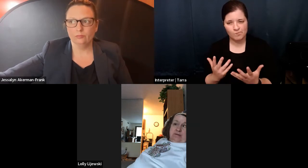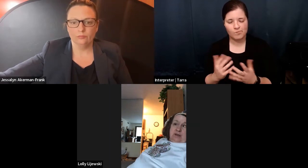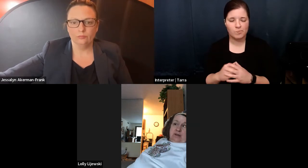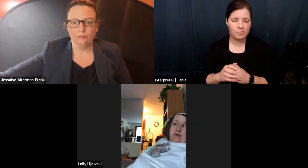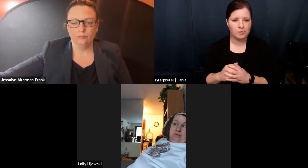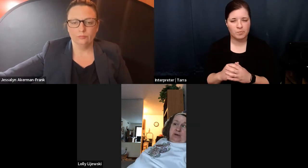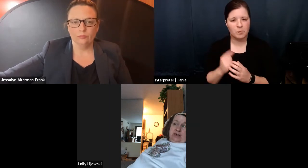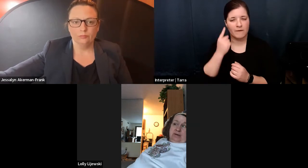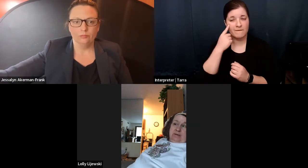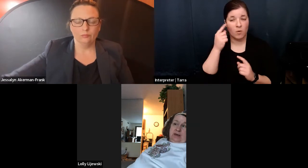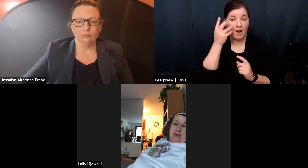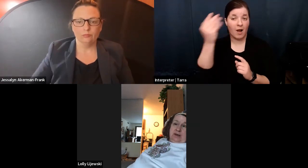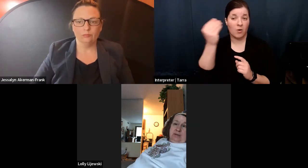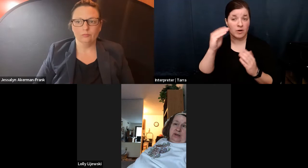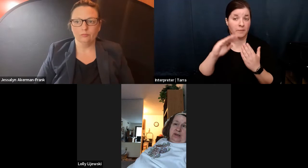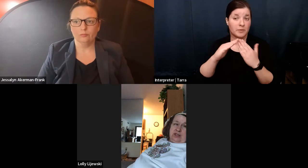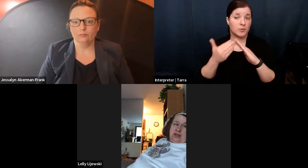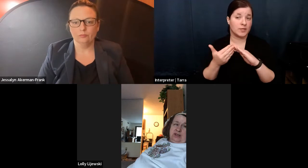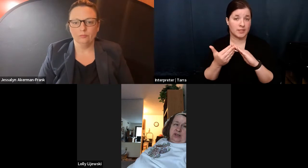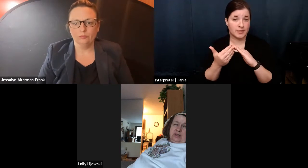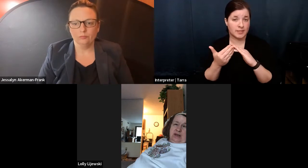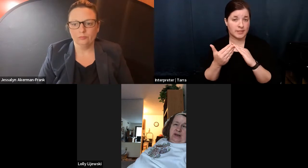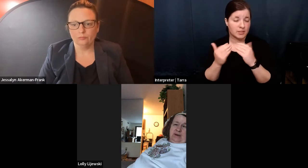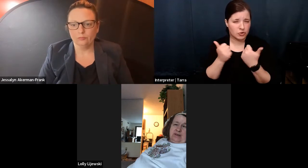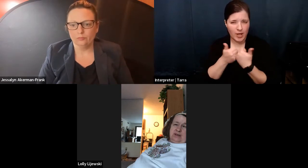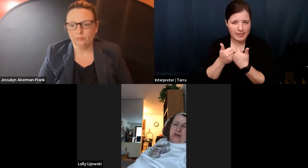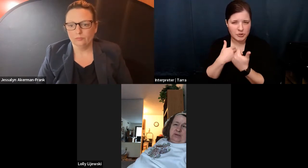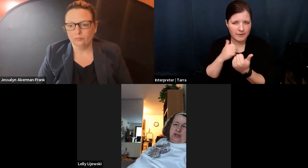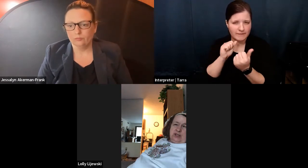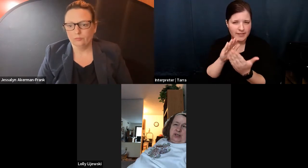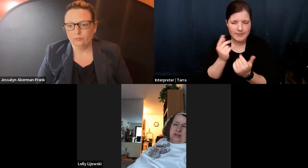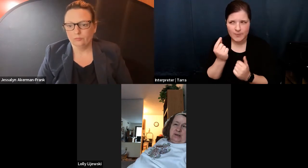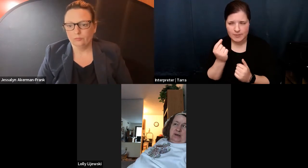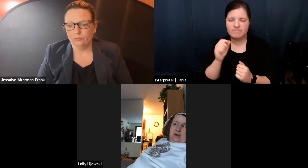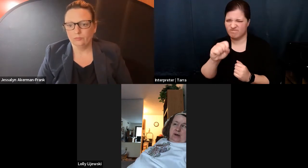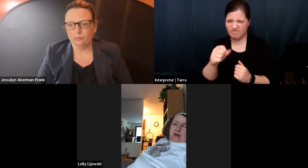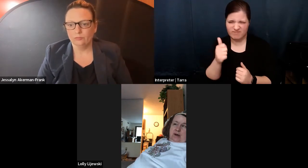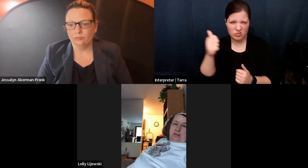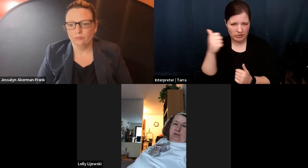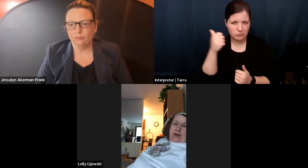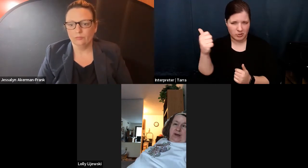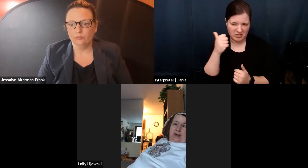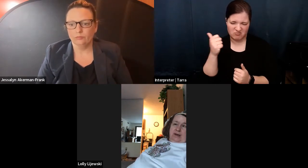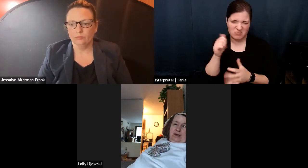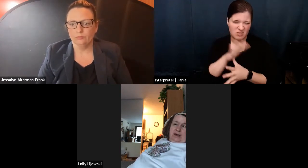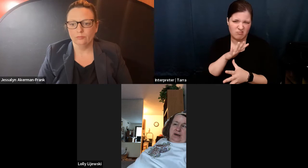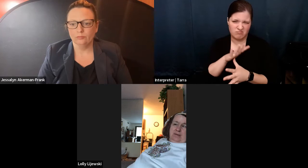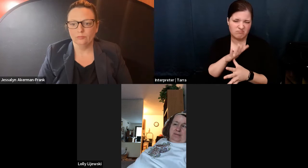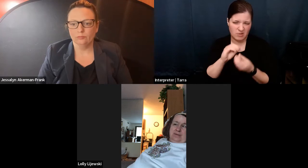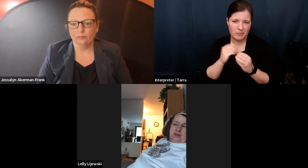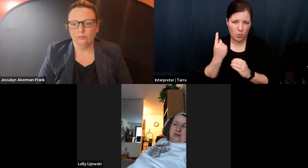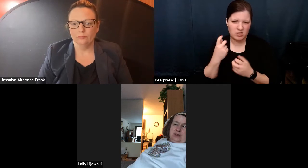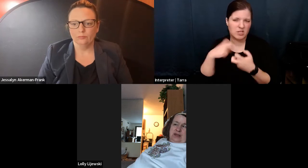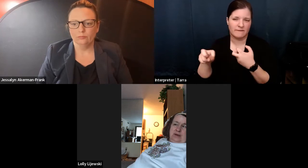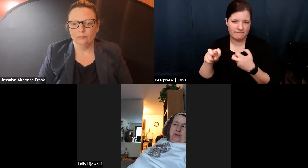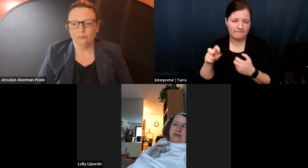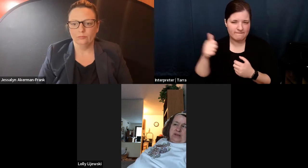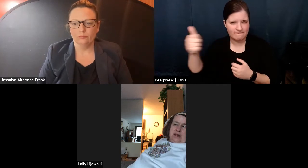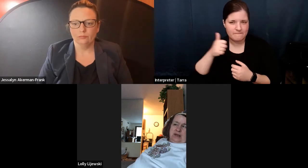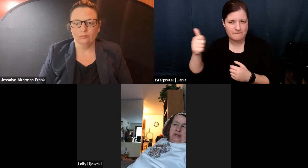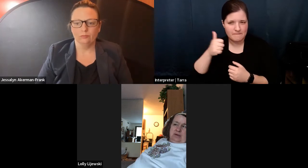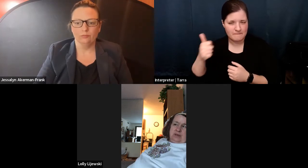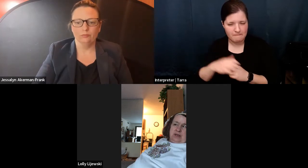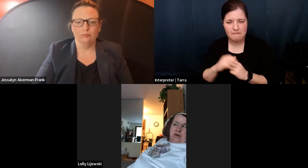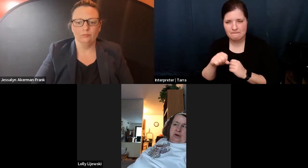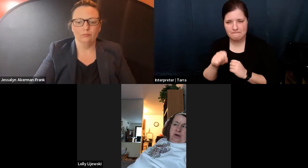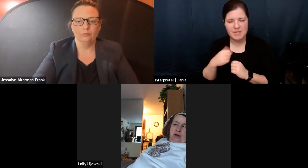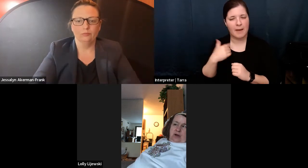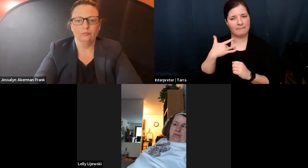So let's see.